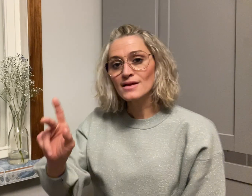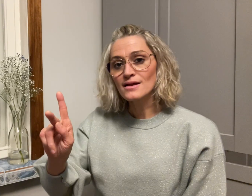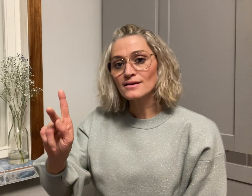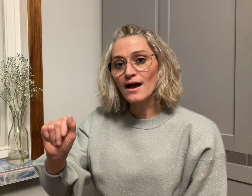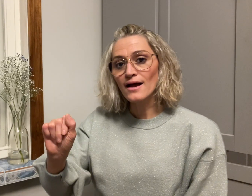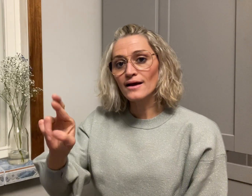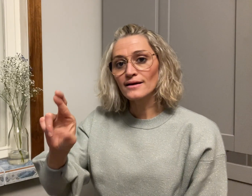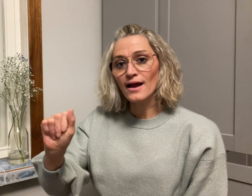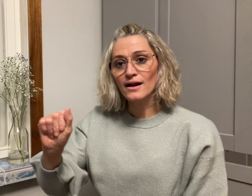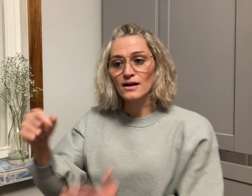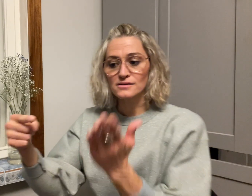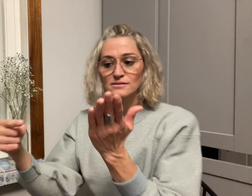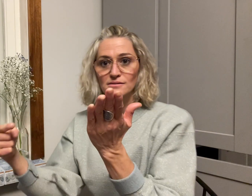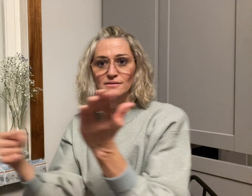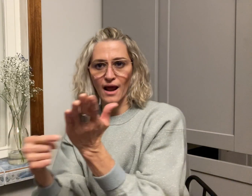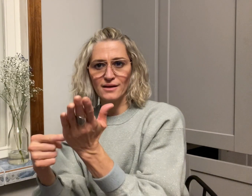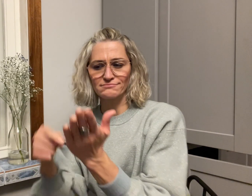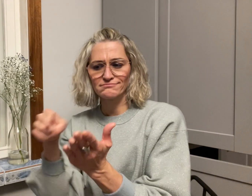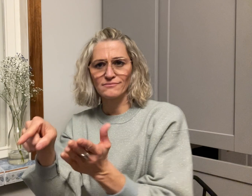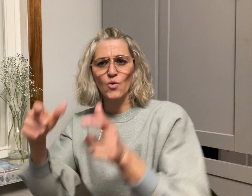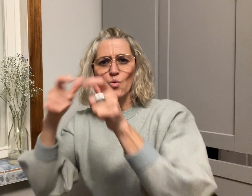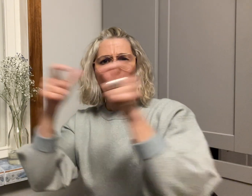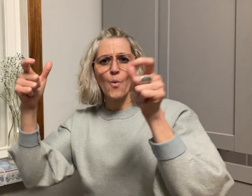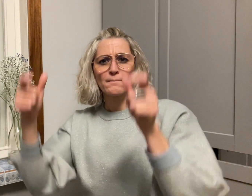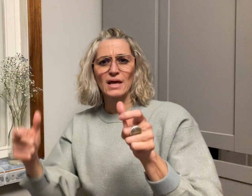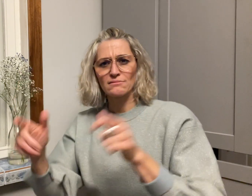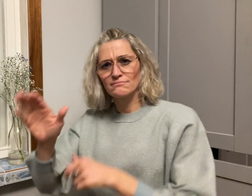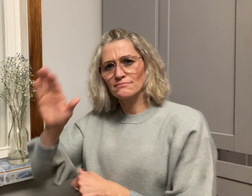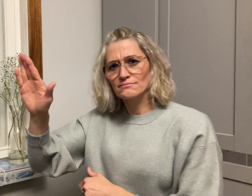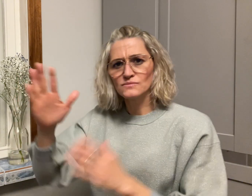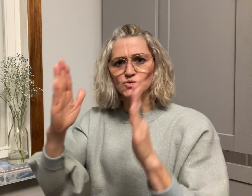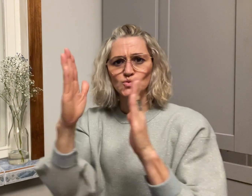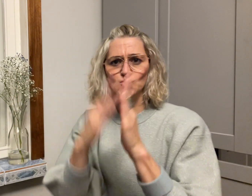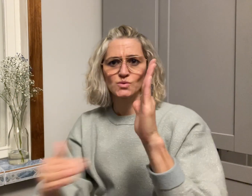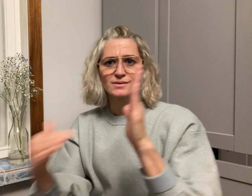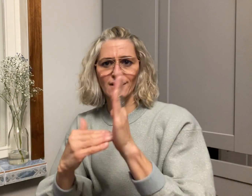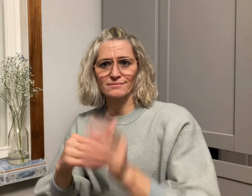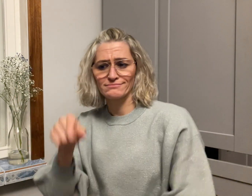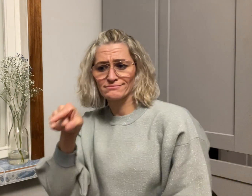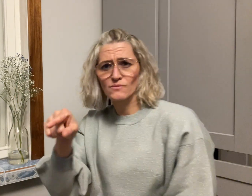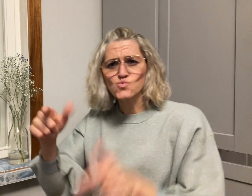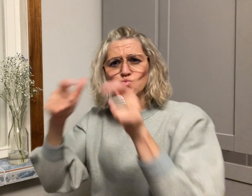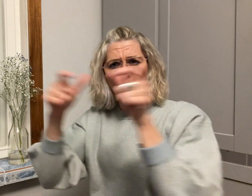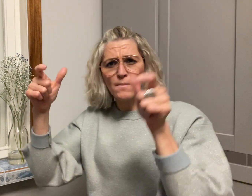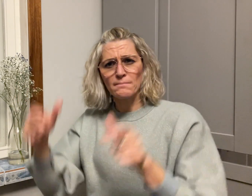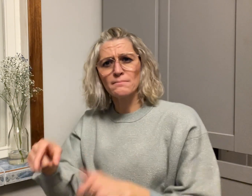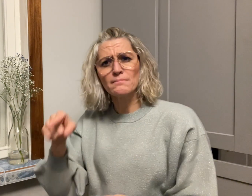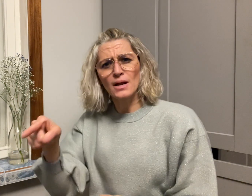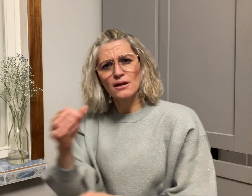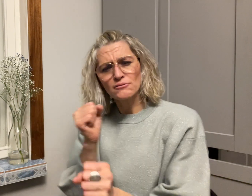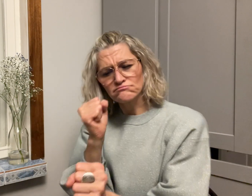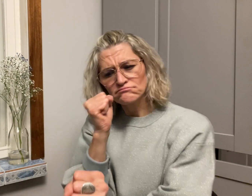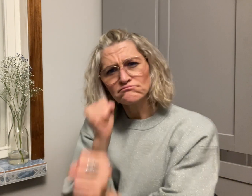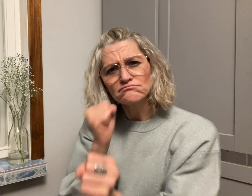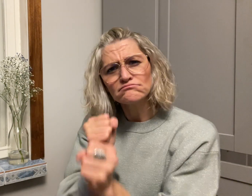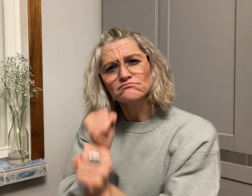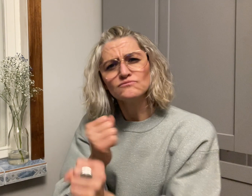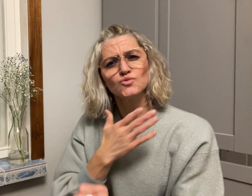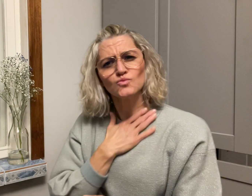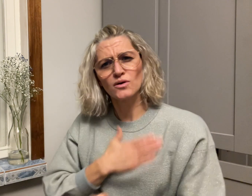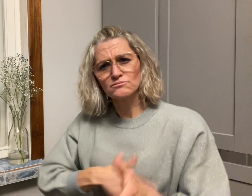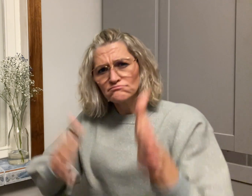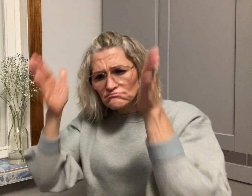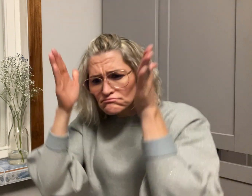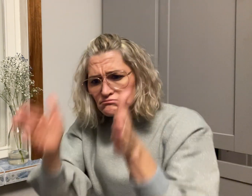Kara Technologies, a New Zealand based company that creates